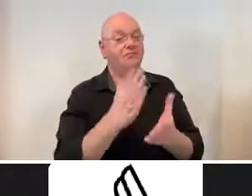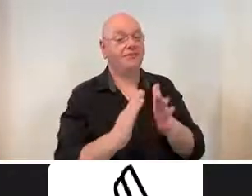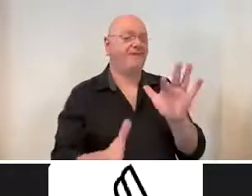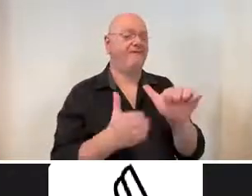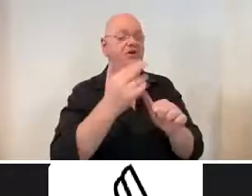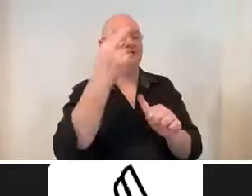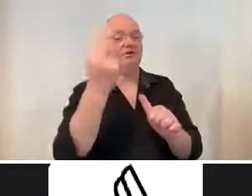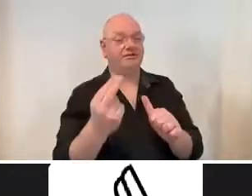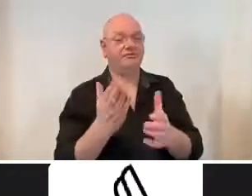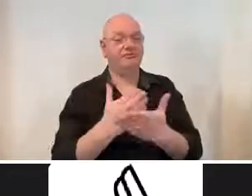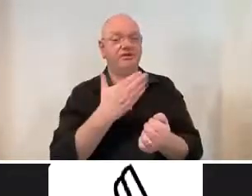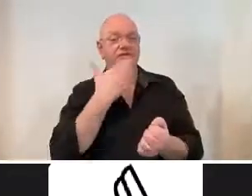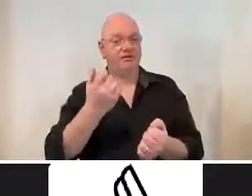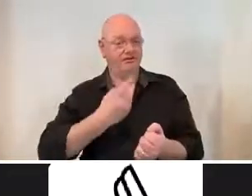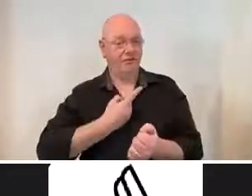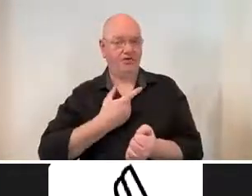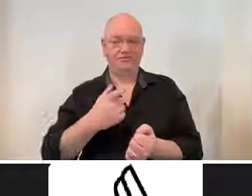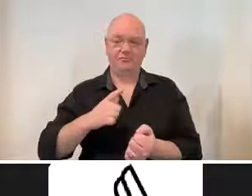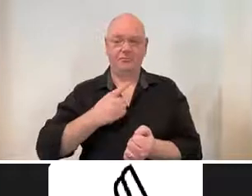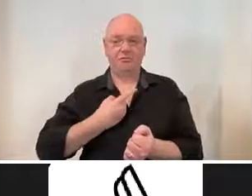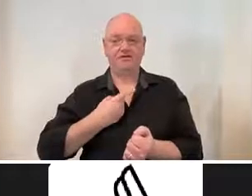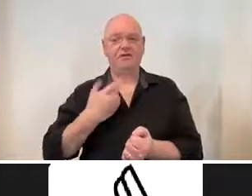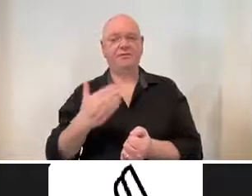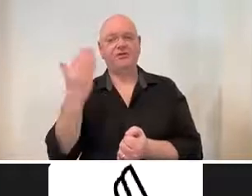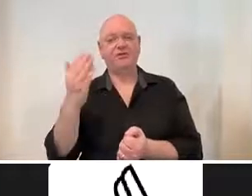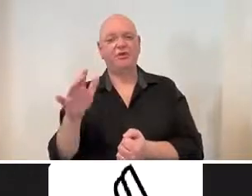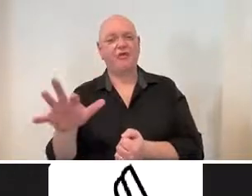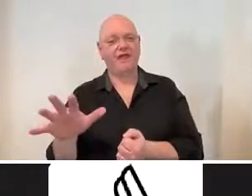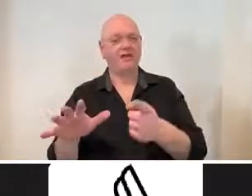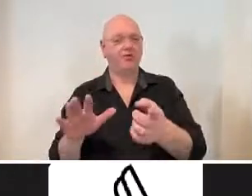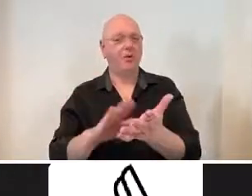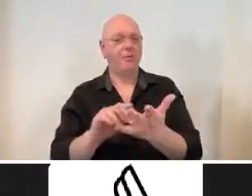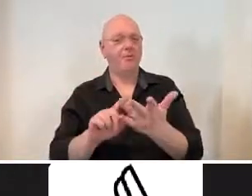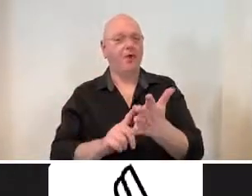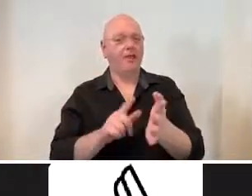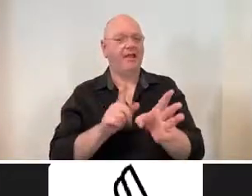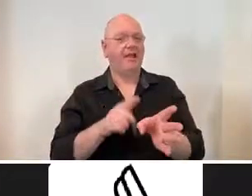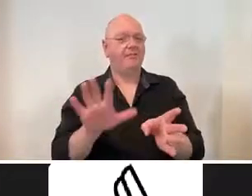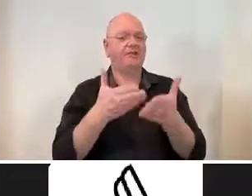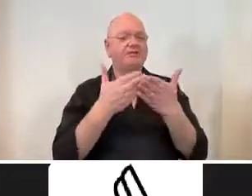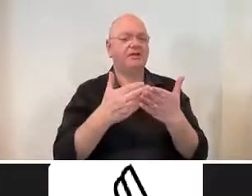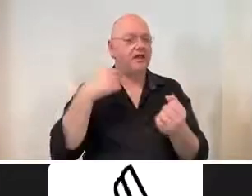of the country but lots of units within those towns. 165 artists selected and discovered and supported,